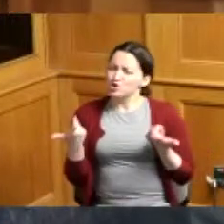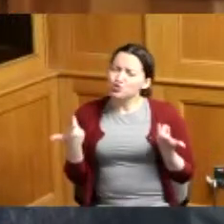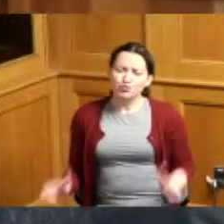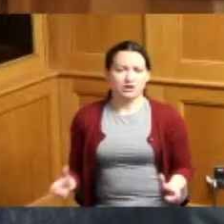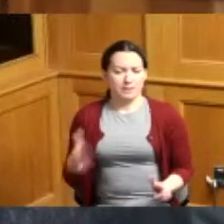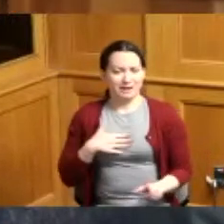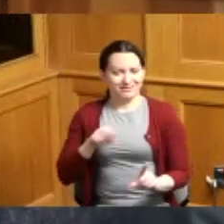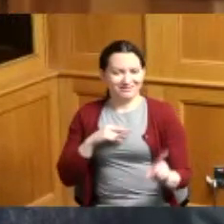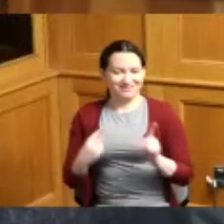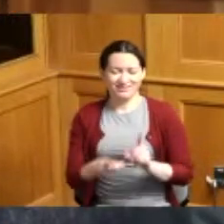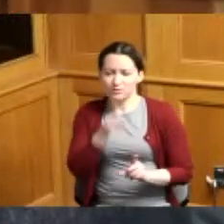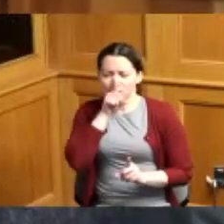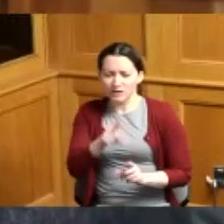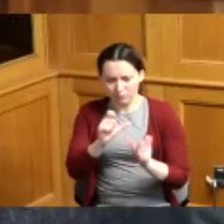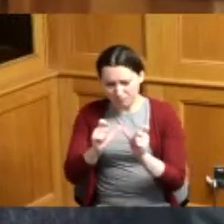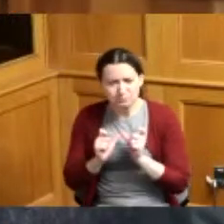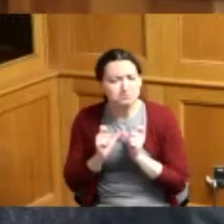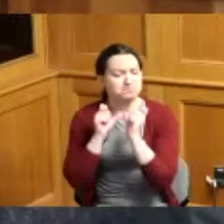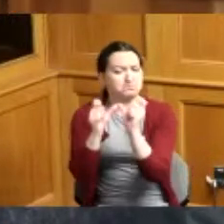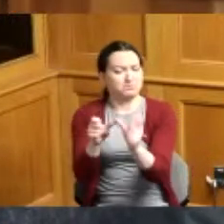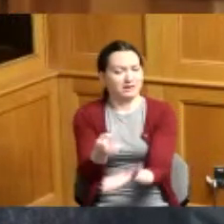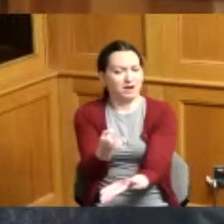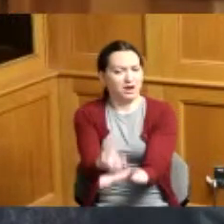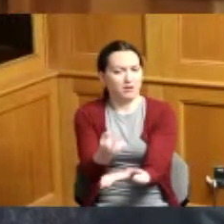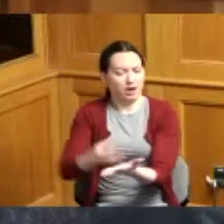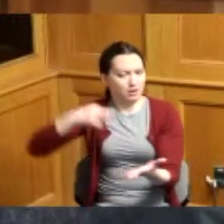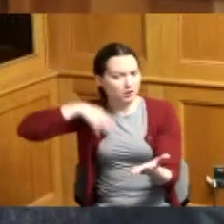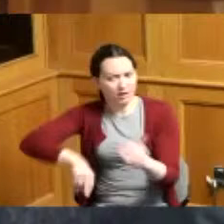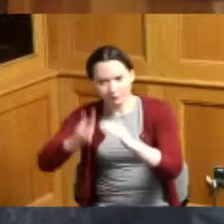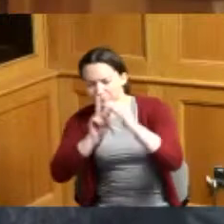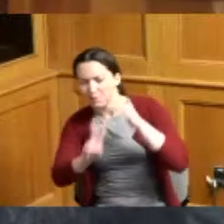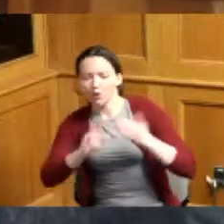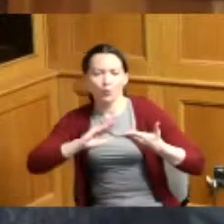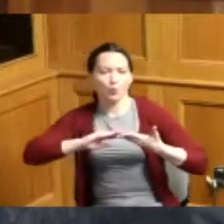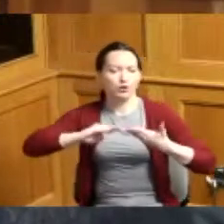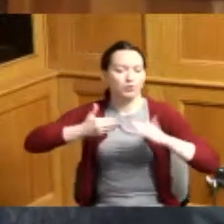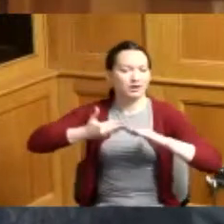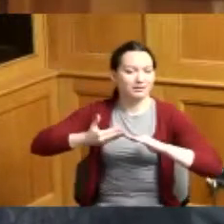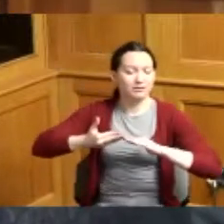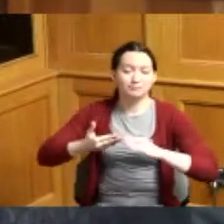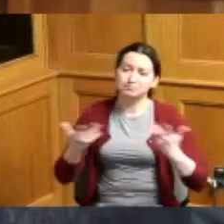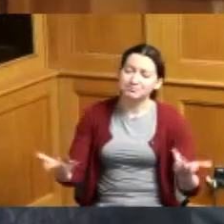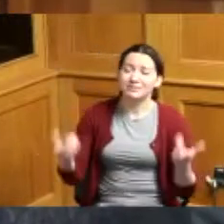and really he has long lasting economic benefit to the community and so on Tuesday